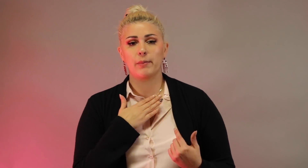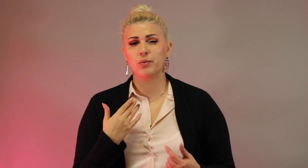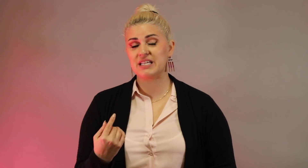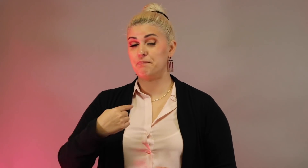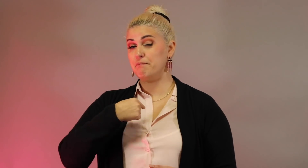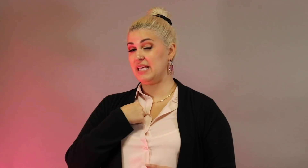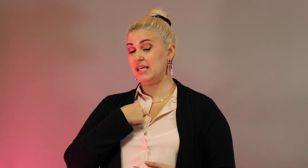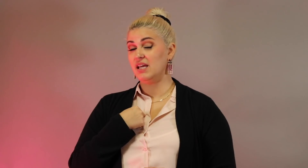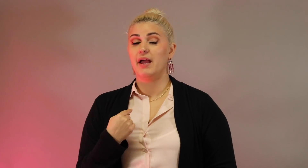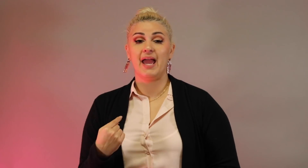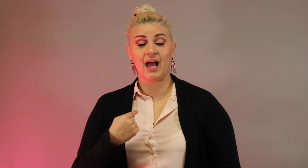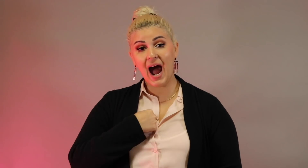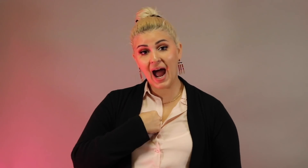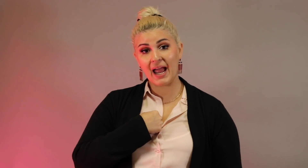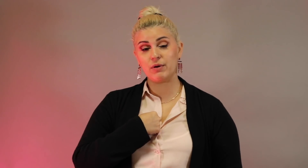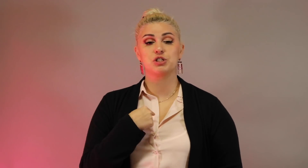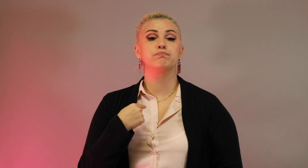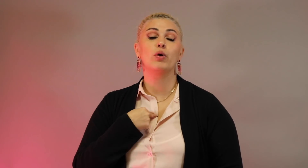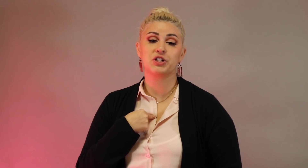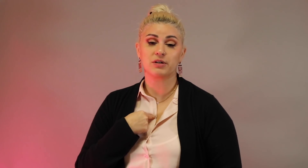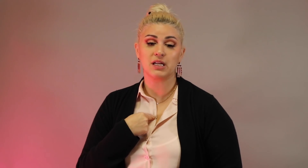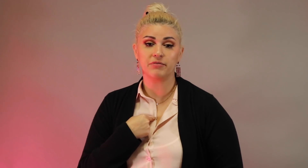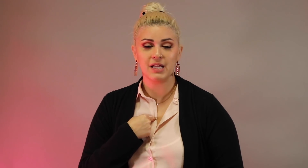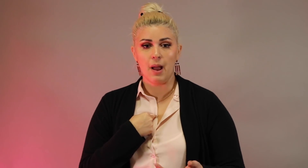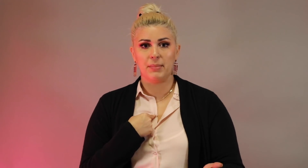Remember we said, me and I, we just pointed to ourselves,